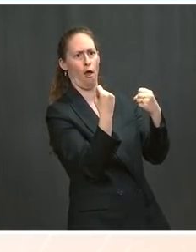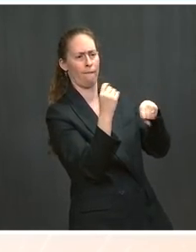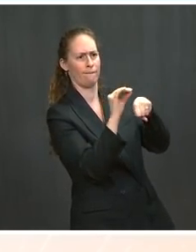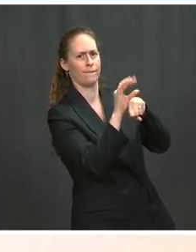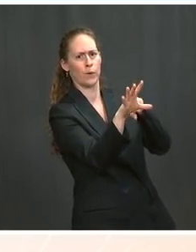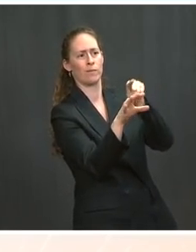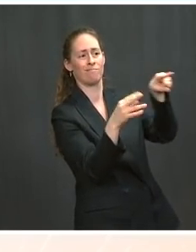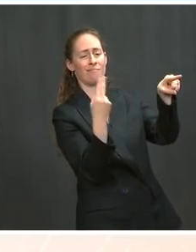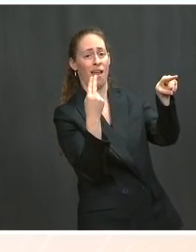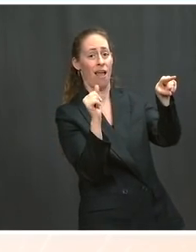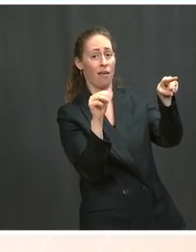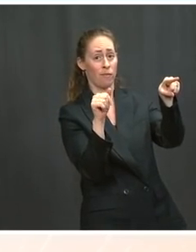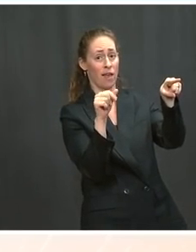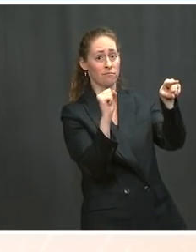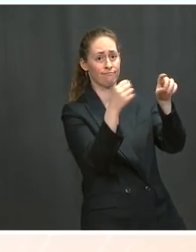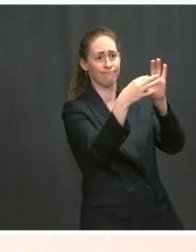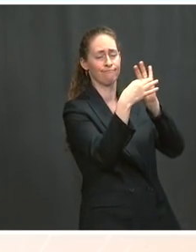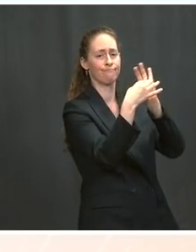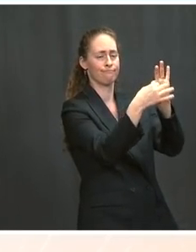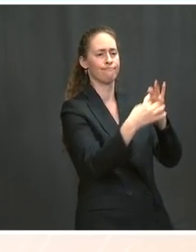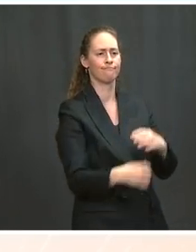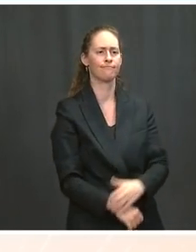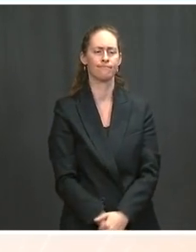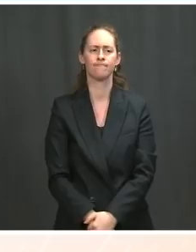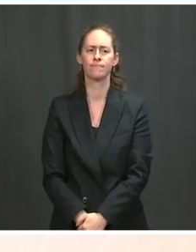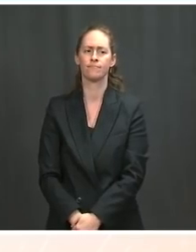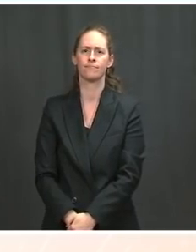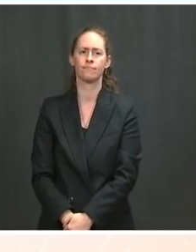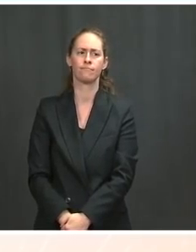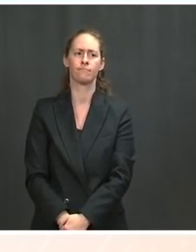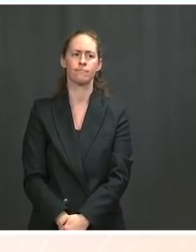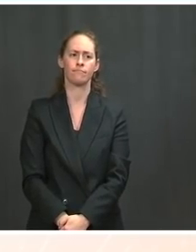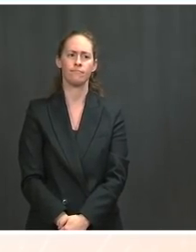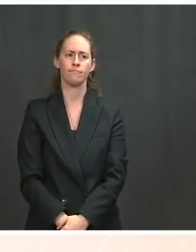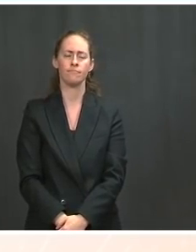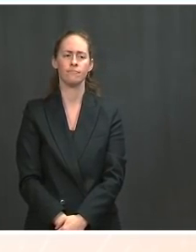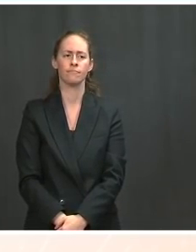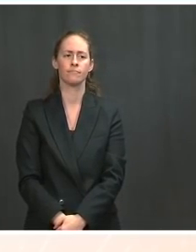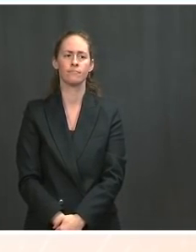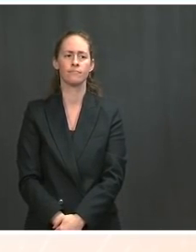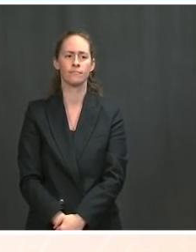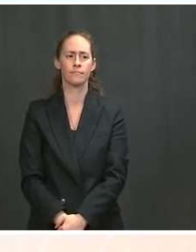assurances from Hamas that they were prepared to stand down proved false, as they later launched a rocket barrage.